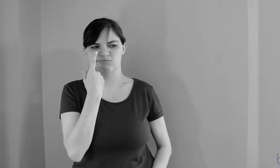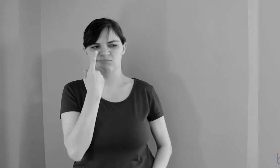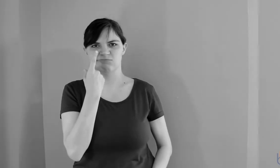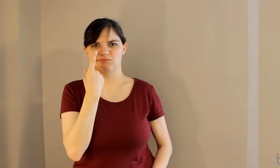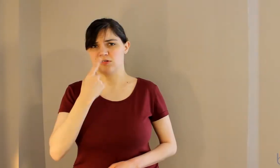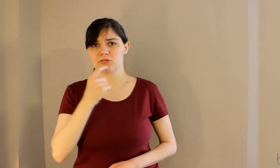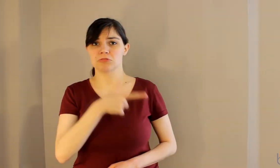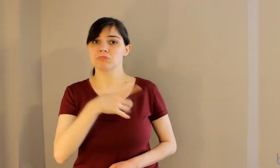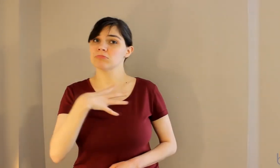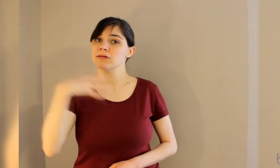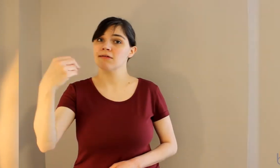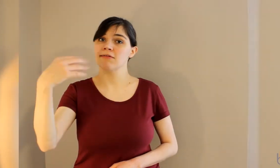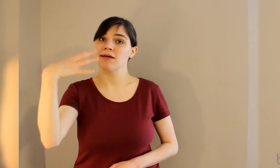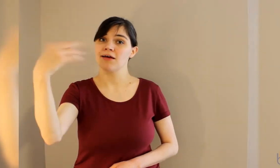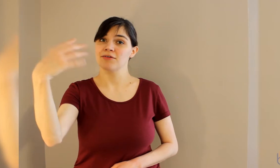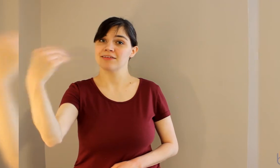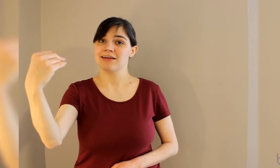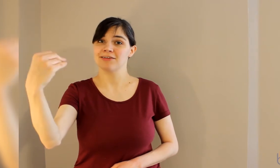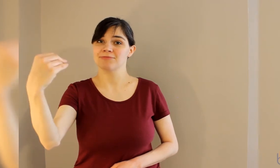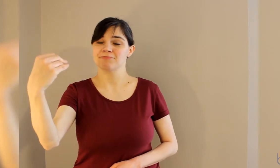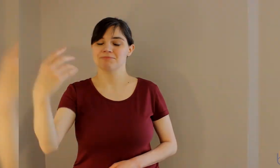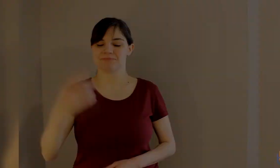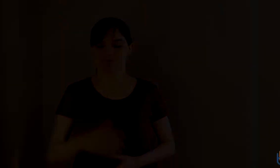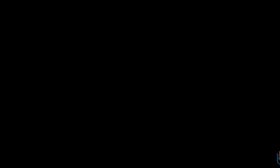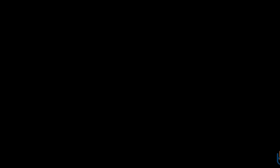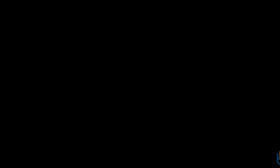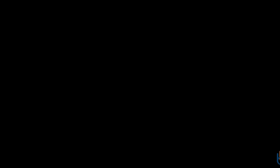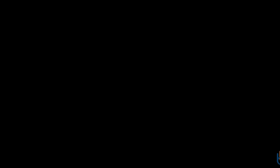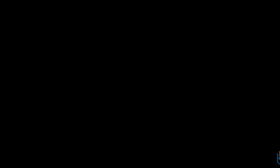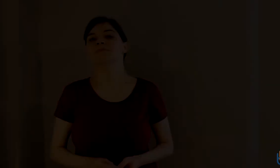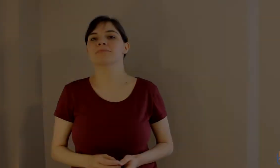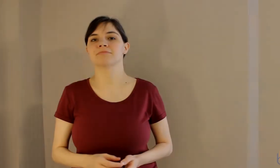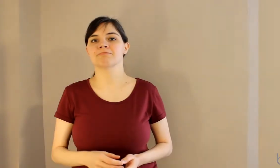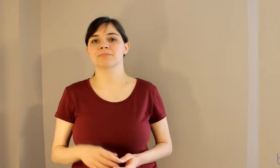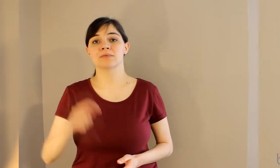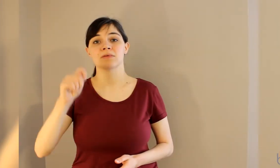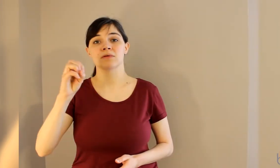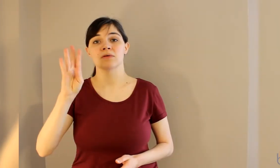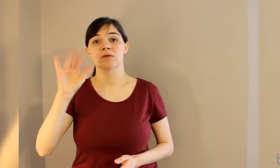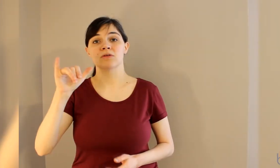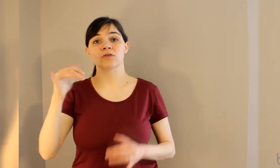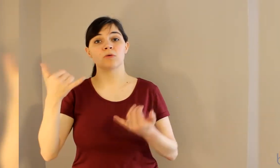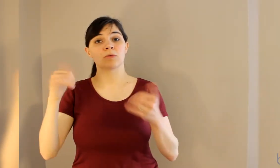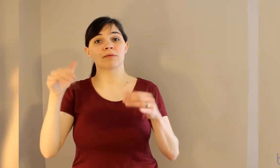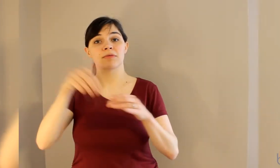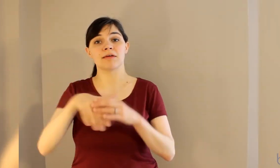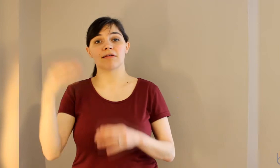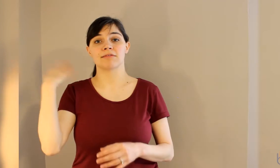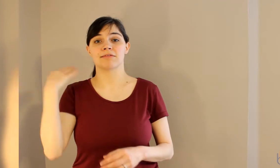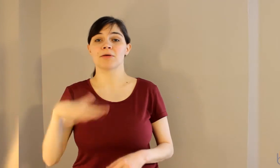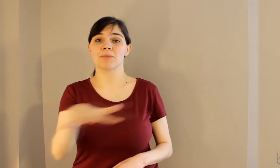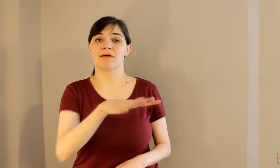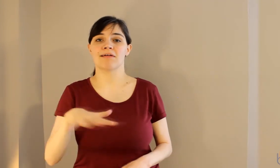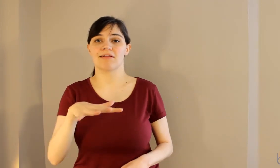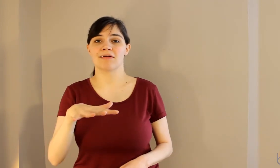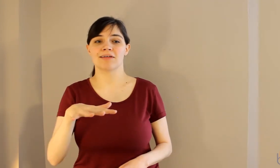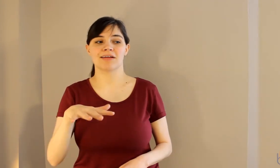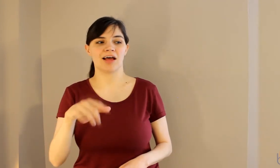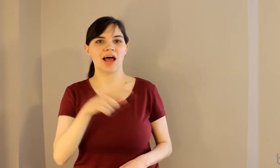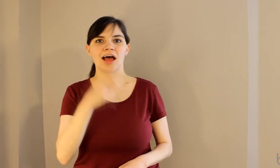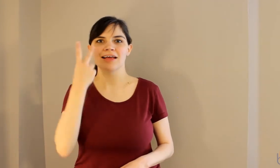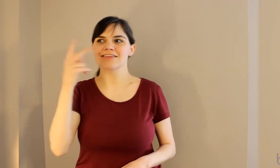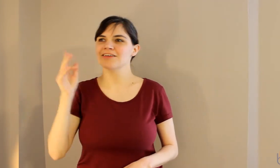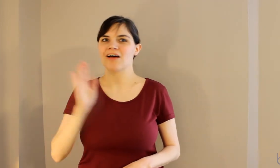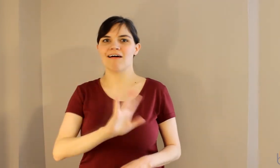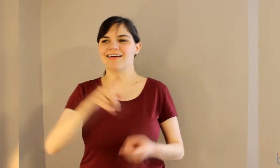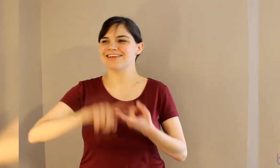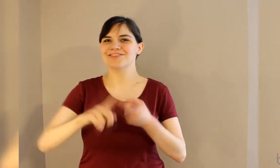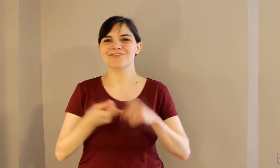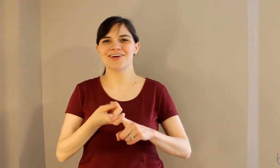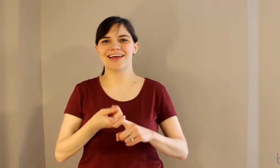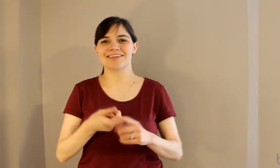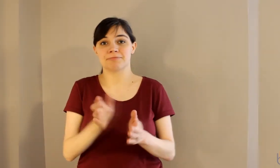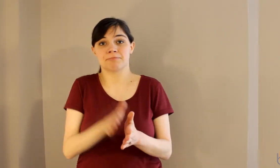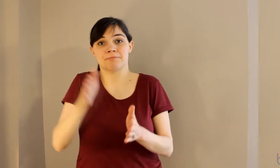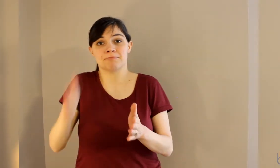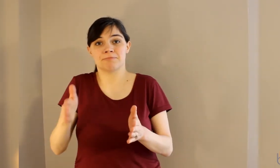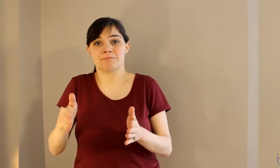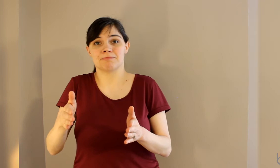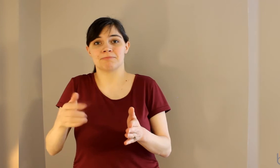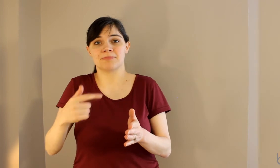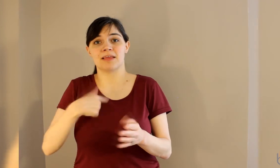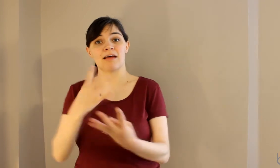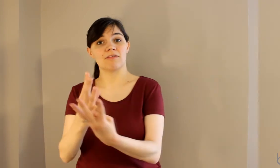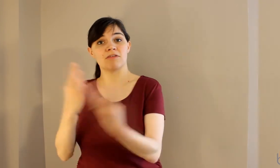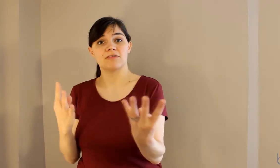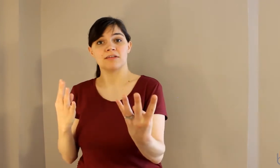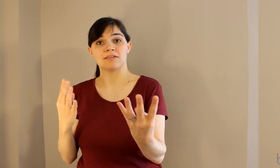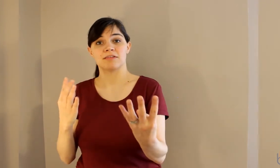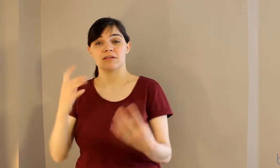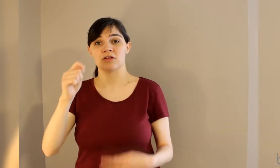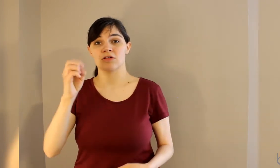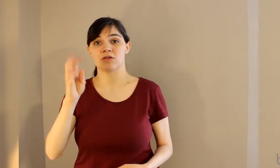So he went outside. Toby played in the backyard. He saw his friend next door. There was a fence.